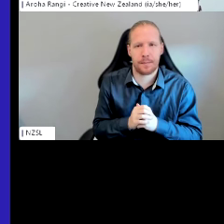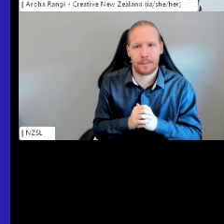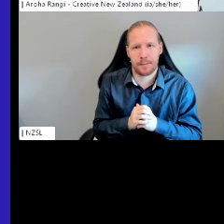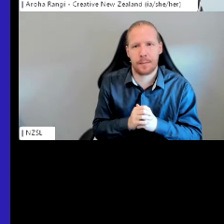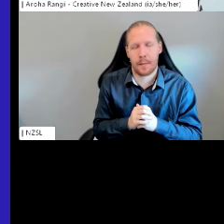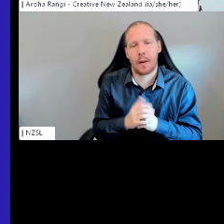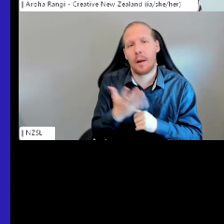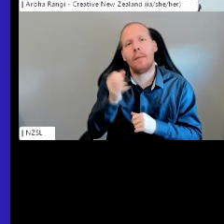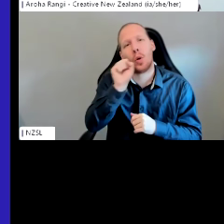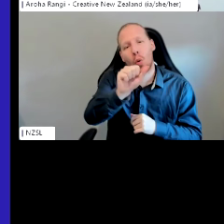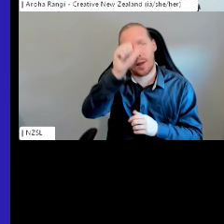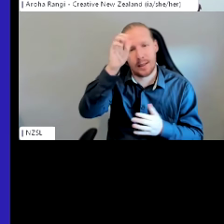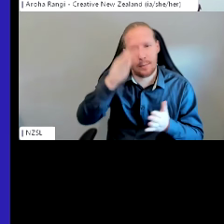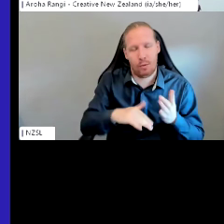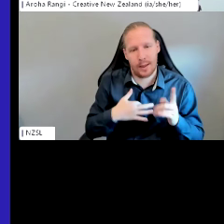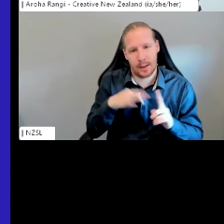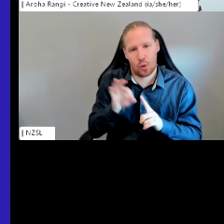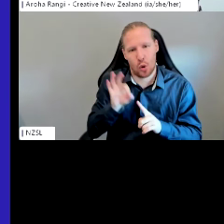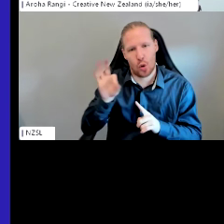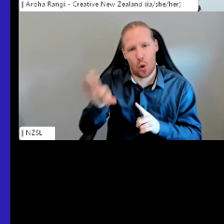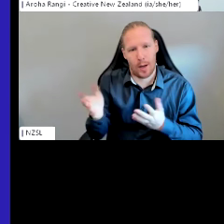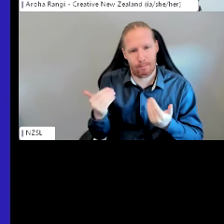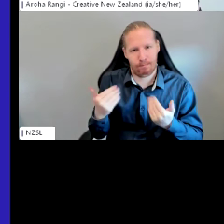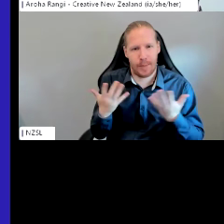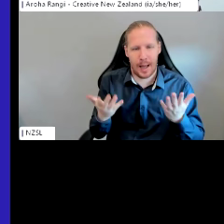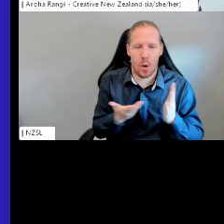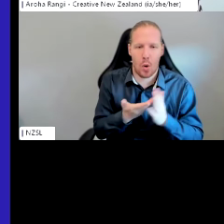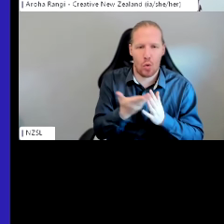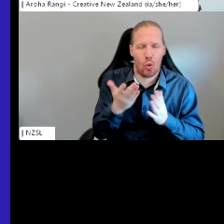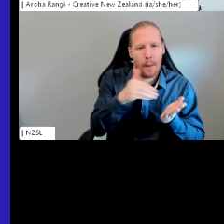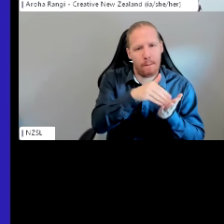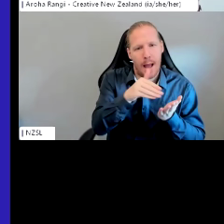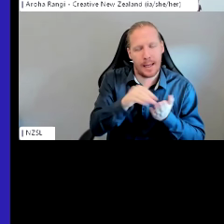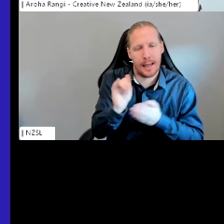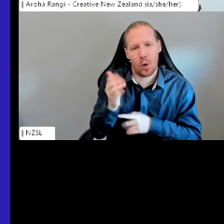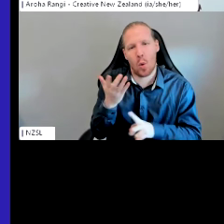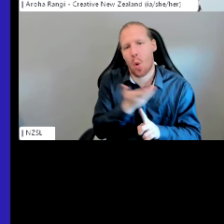marketing led by development or should it sit as a whole of organization responsibility and